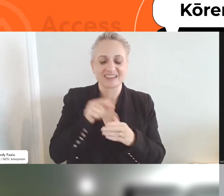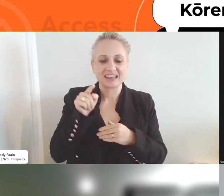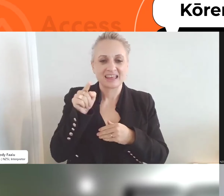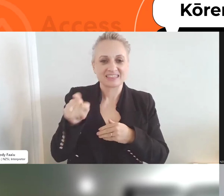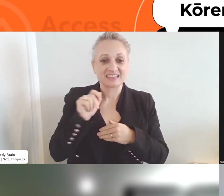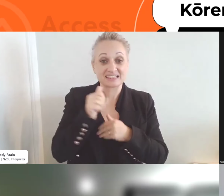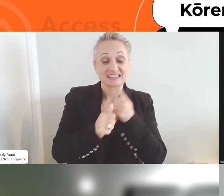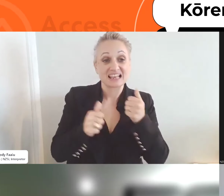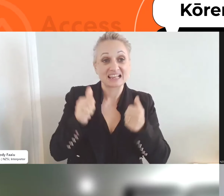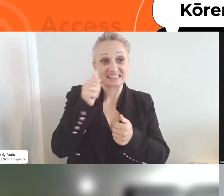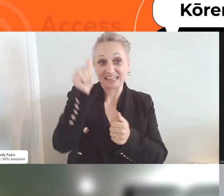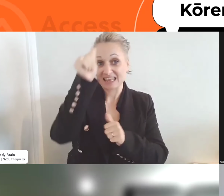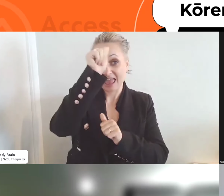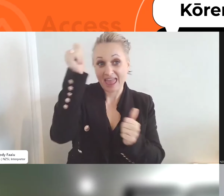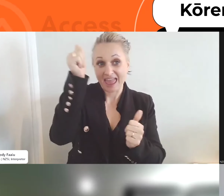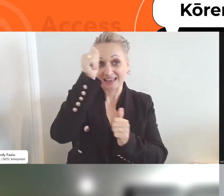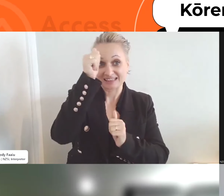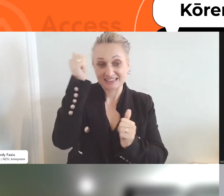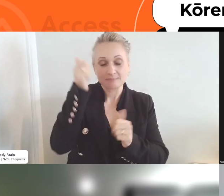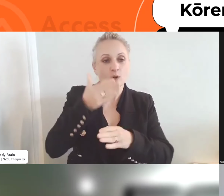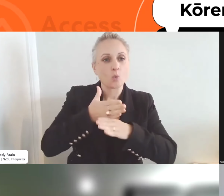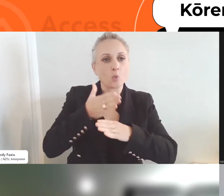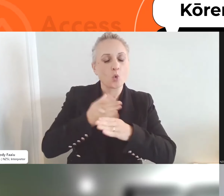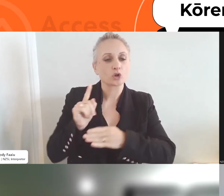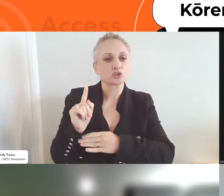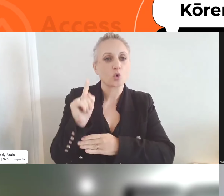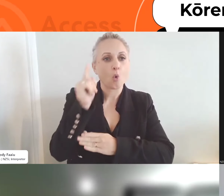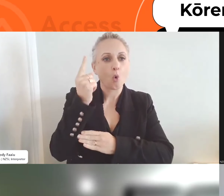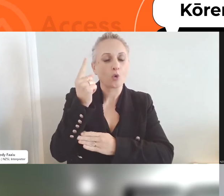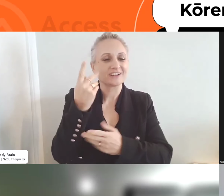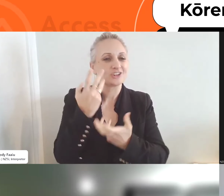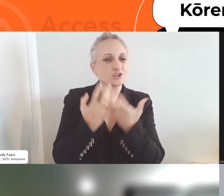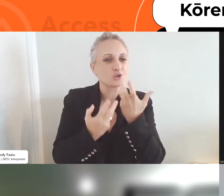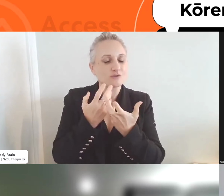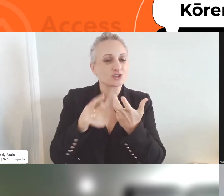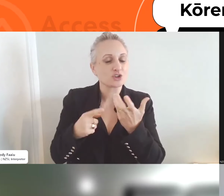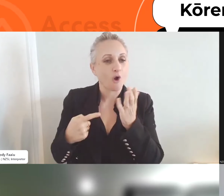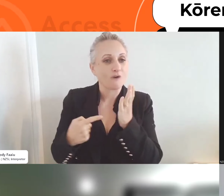at Auckland University of Technology. Dr Sally, please would like you